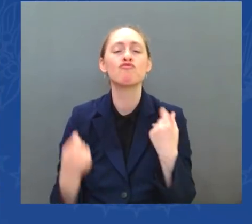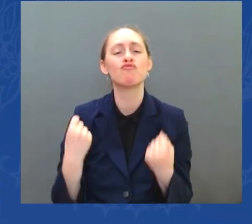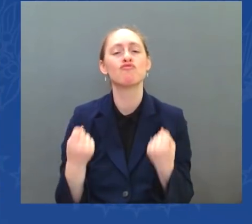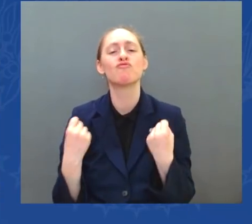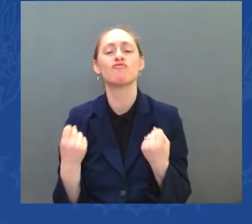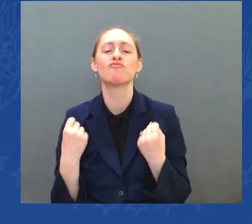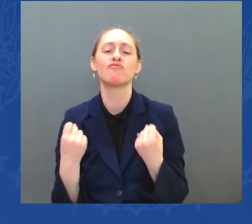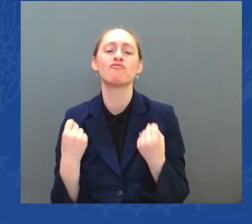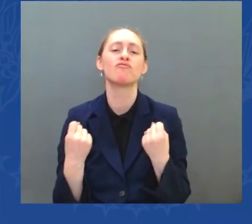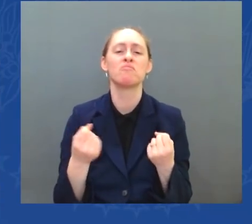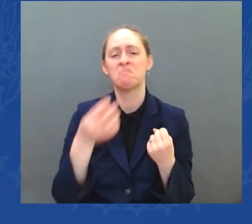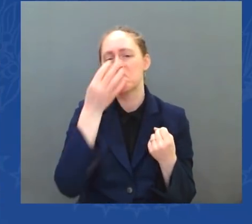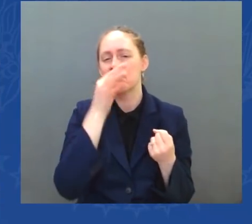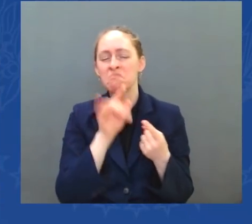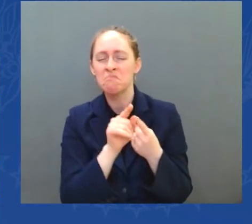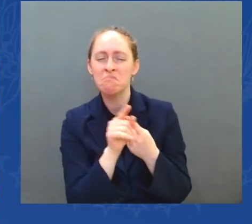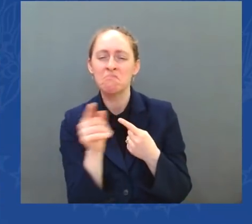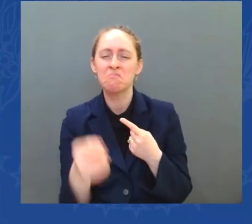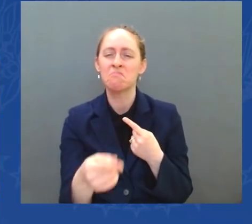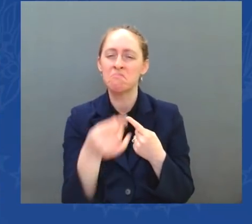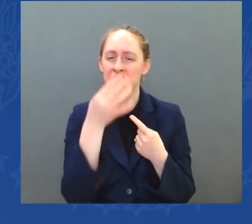there'd be an oil slick on the window.